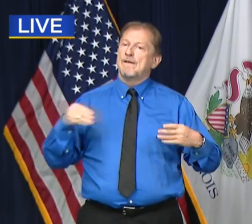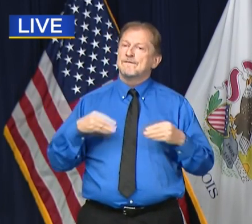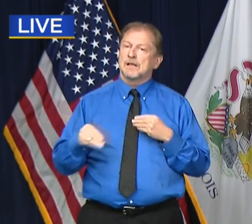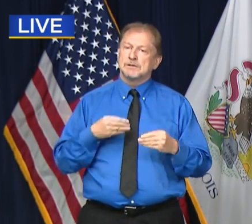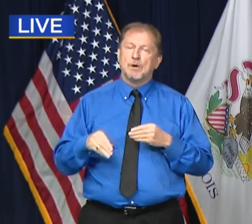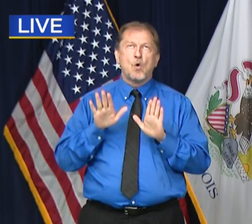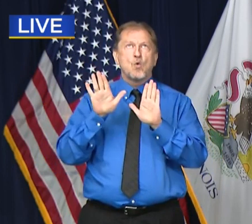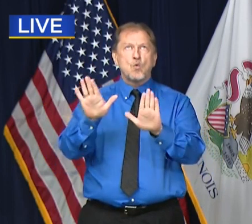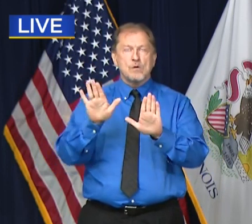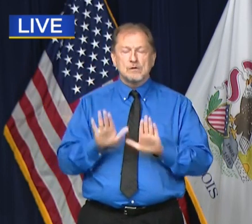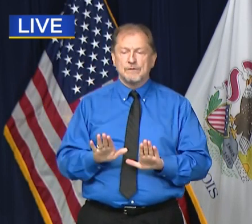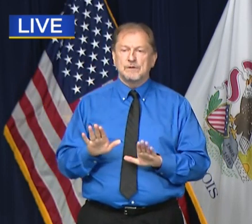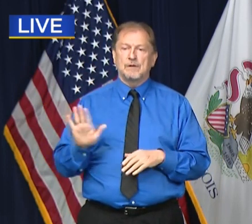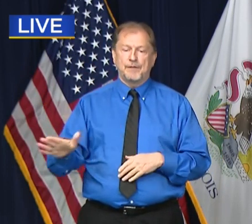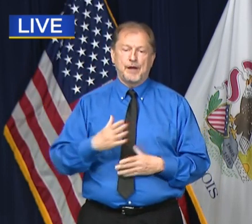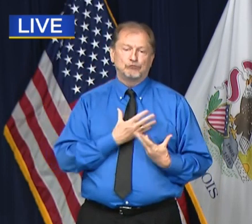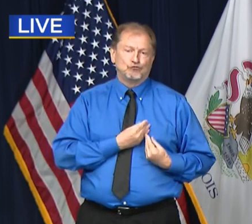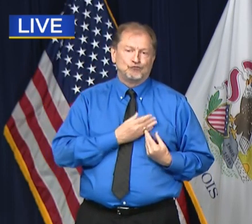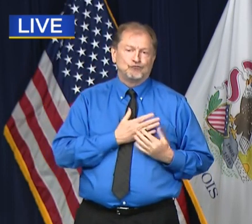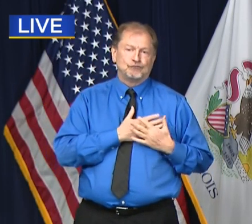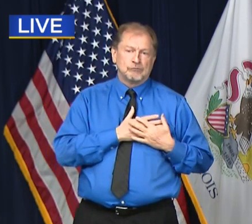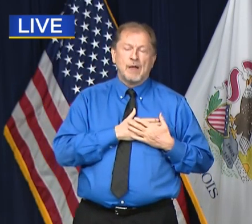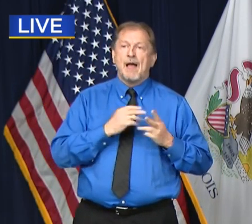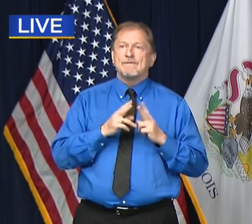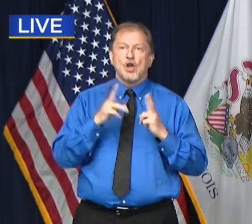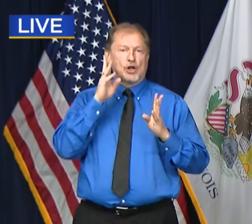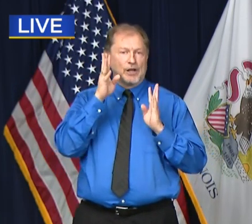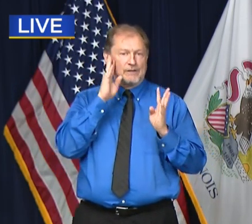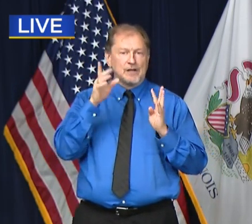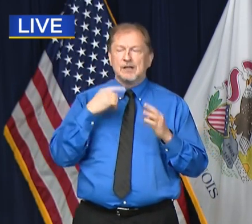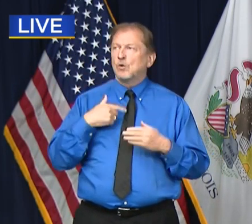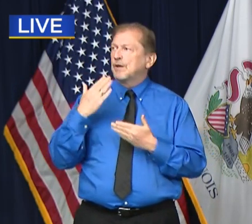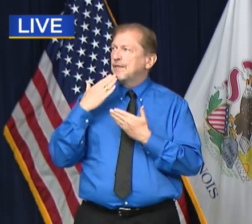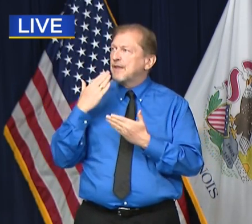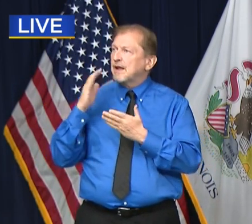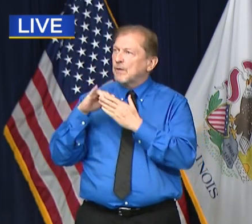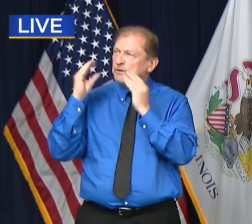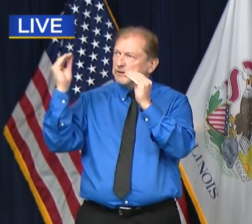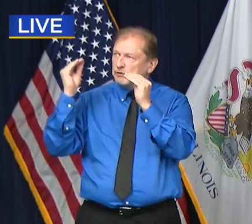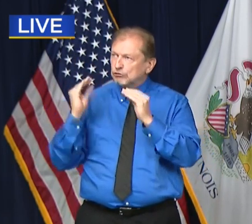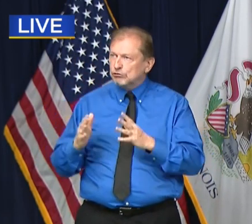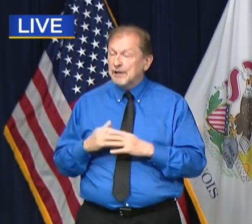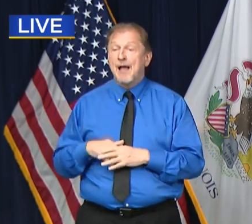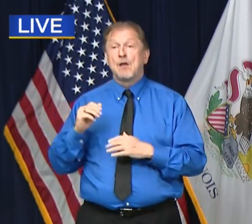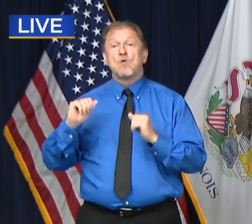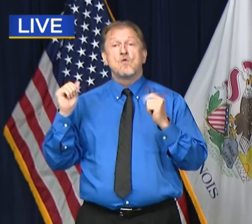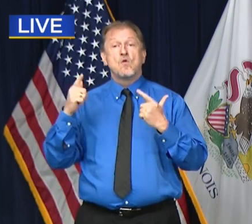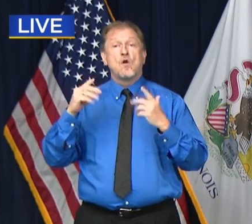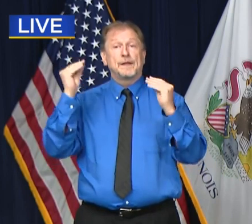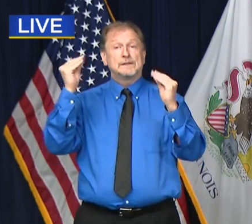JOBS, SEE THE STUDENT THROUGH AN UNPRECEDENTED SITUATION, EXTRAORDINARY COMPASSION AND